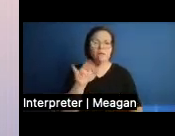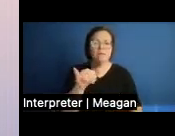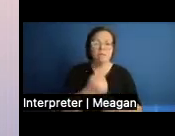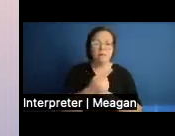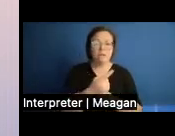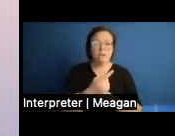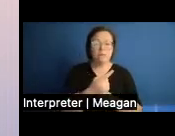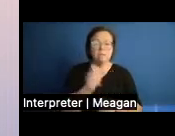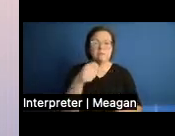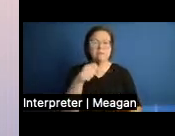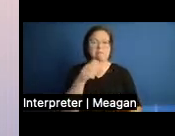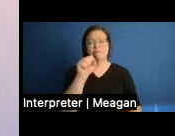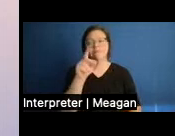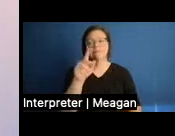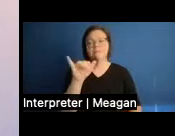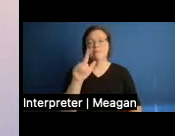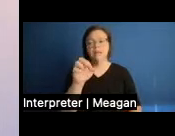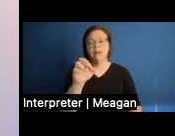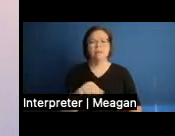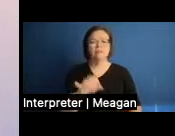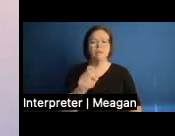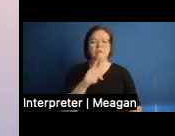Yeah, it's Skylar. Okay. Okay, so I wanted to make sure